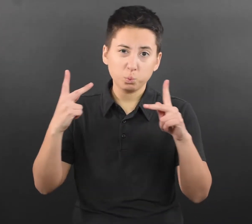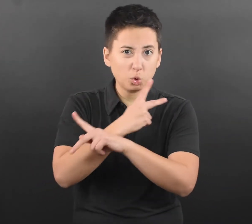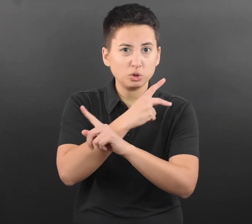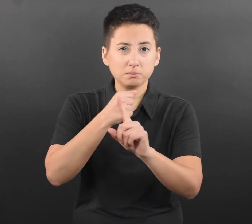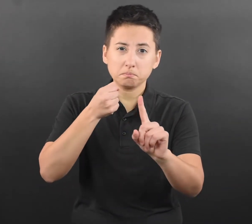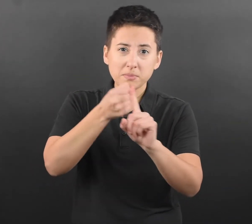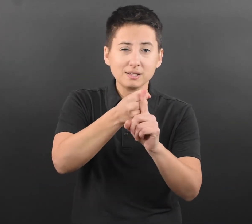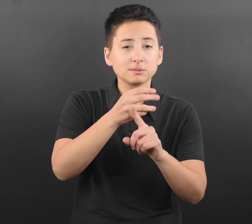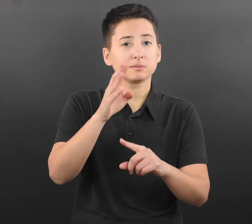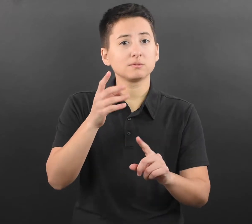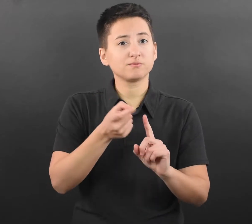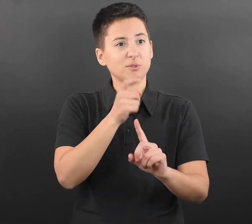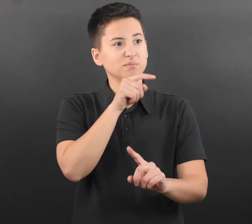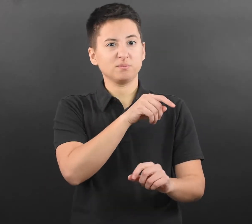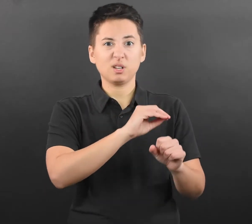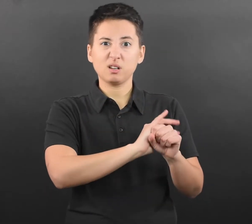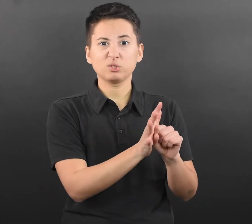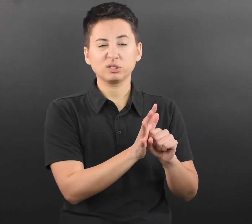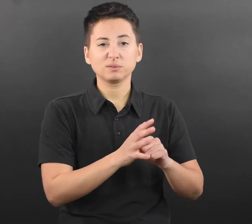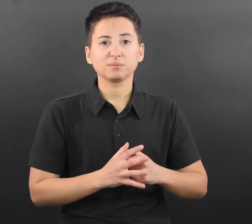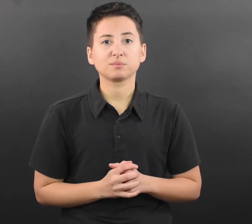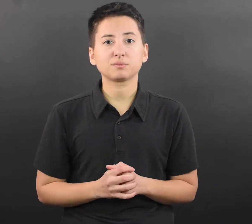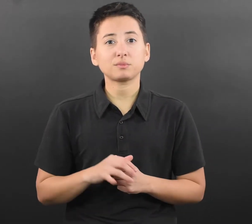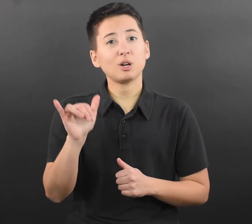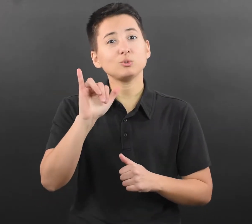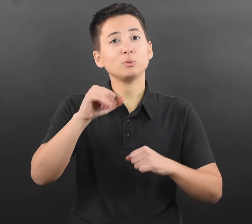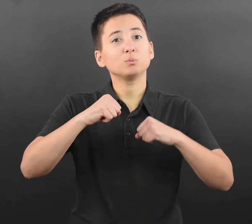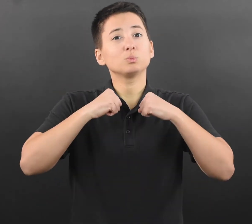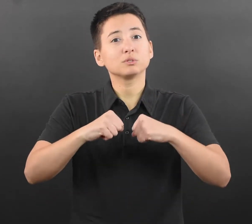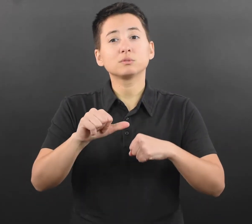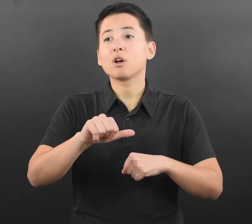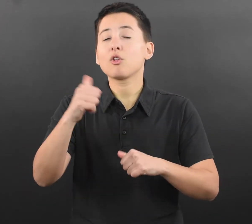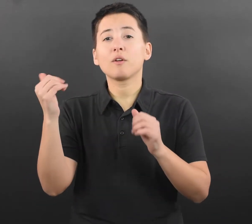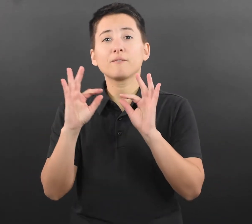child vaccinated also protects other family members, friends, and neighbors.